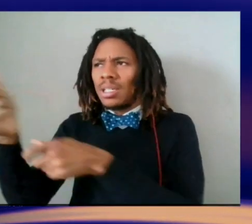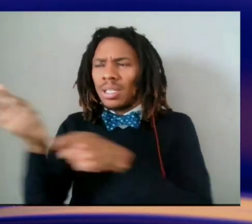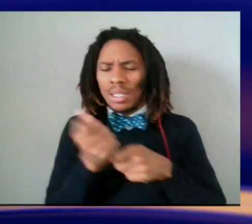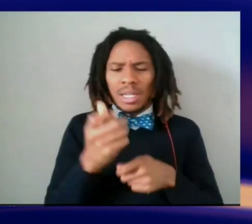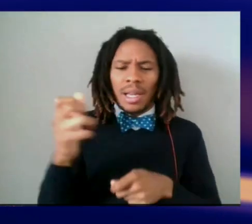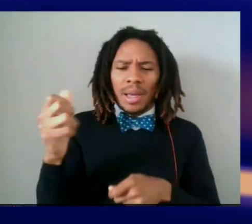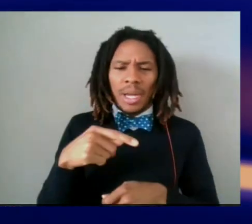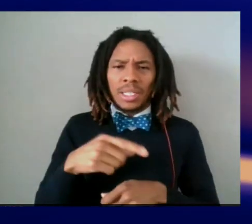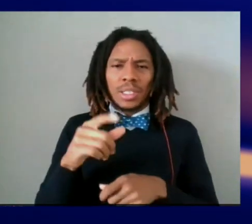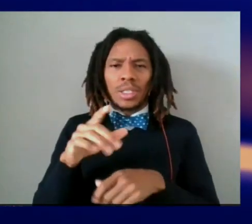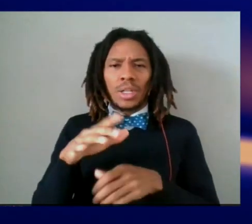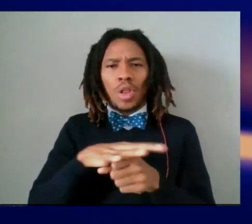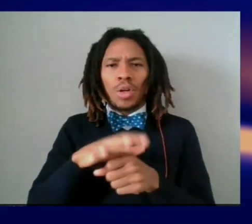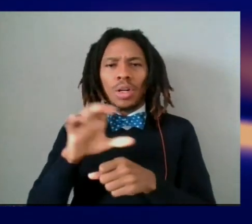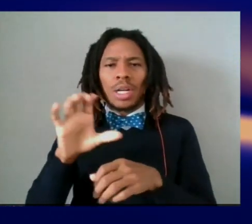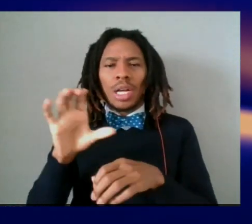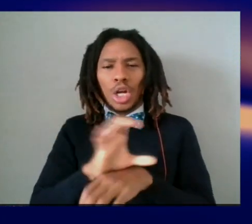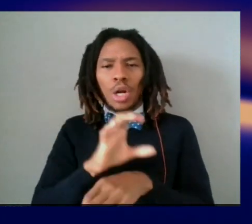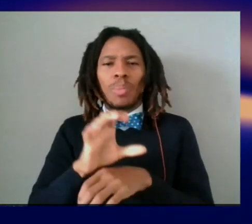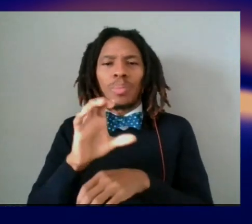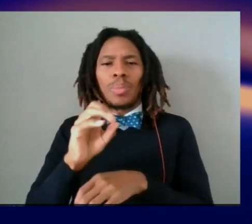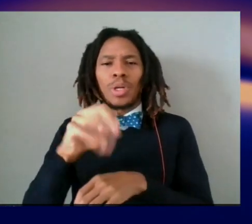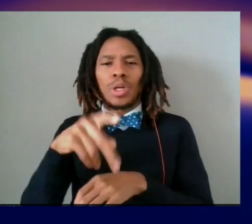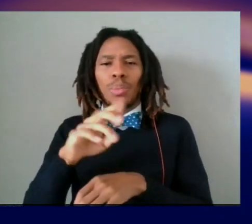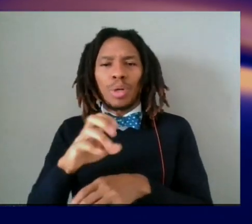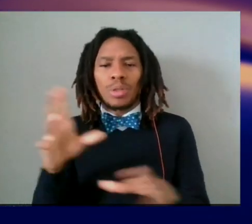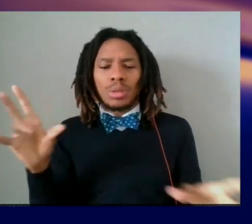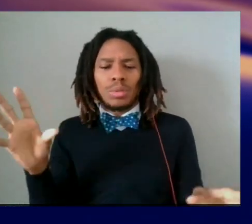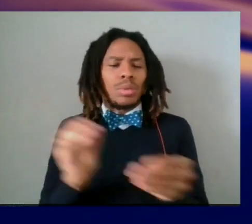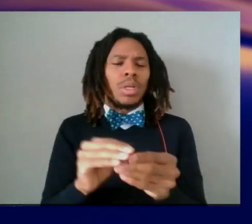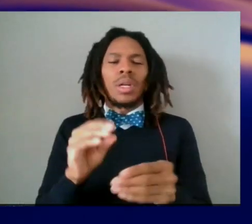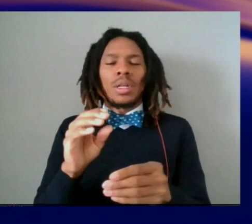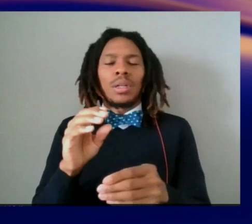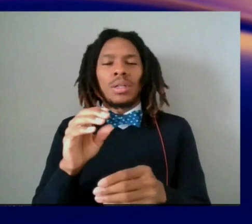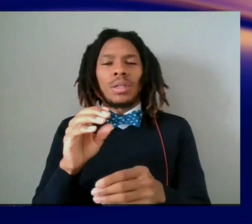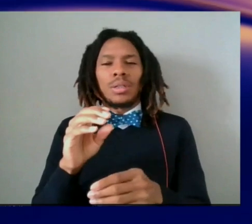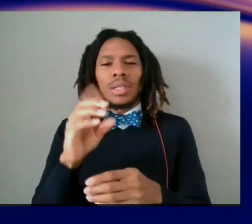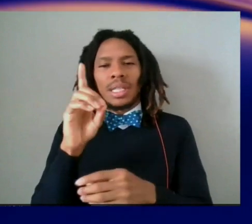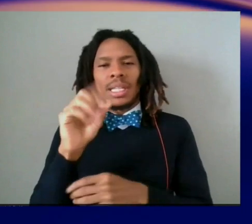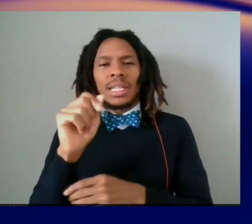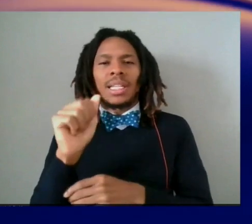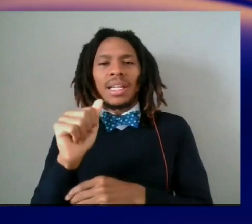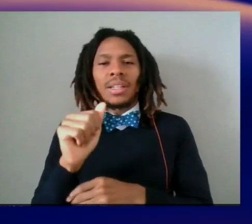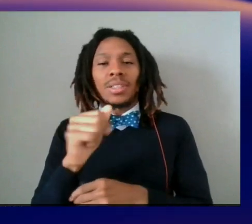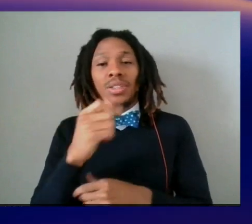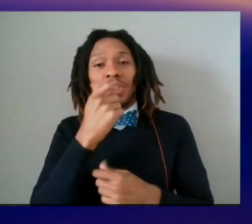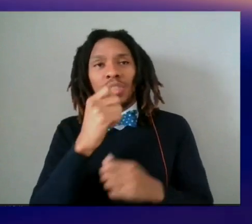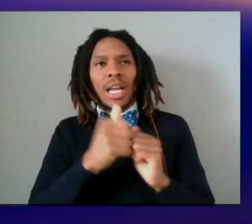to join the data together, if there is a complex join. So what's really interesting is how does this work when you're joining S3 as well,